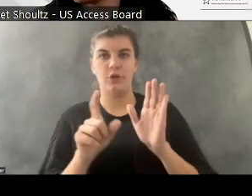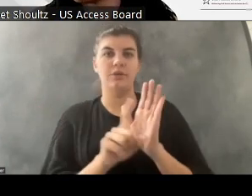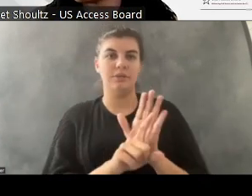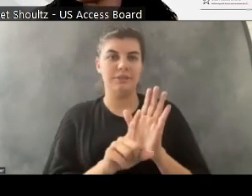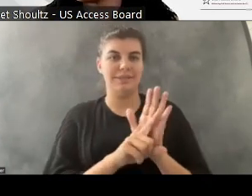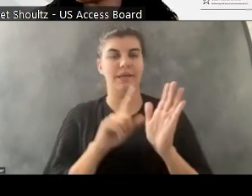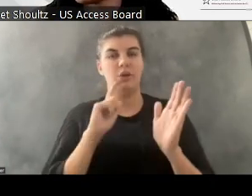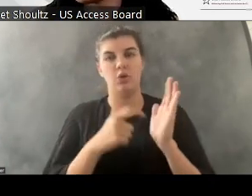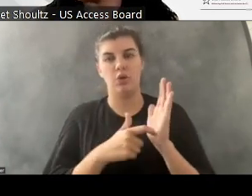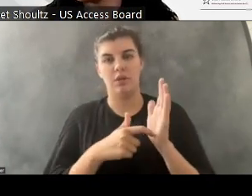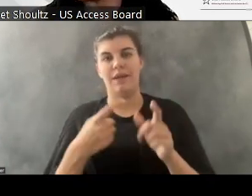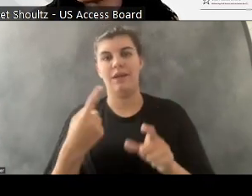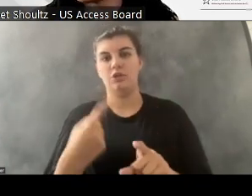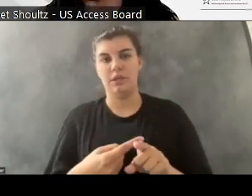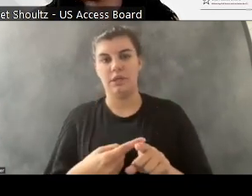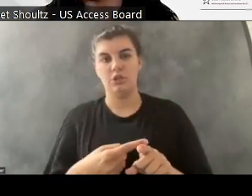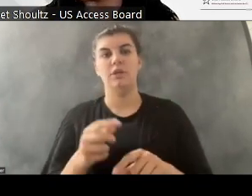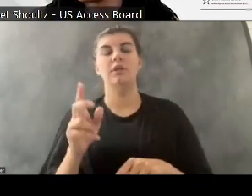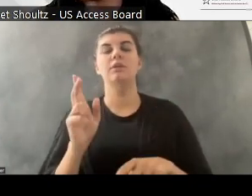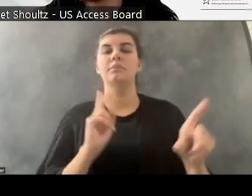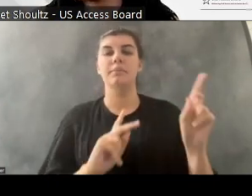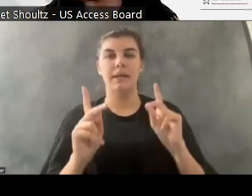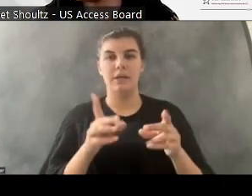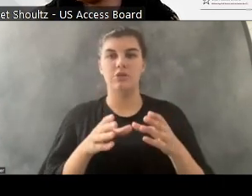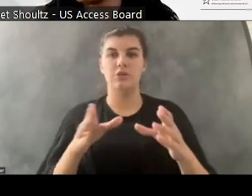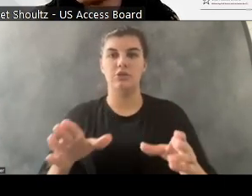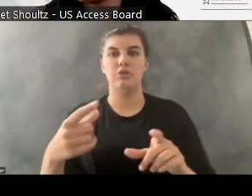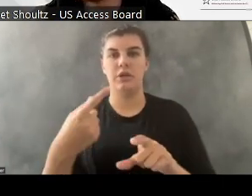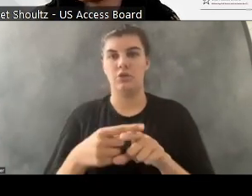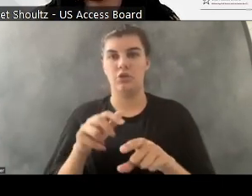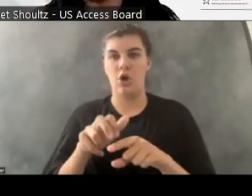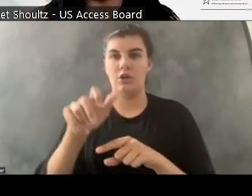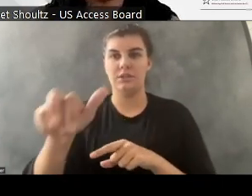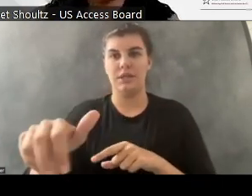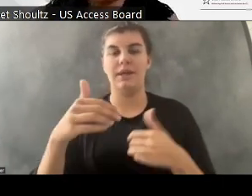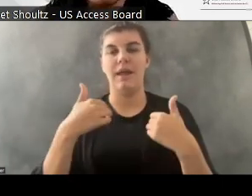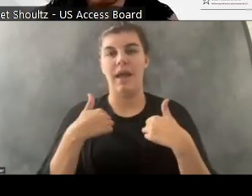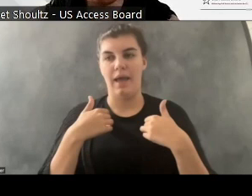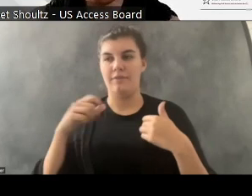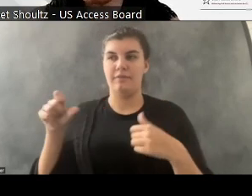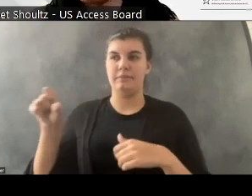what we required was pedestrian street crossings have pedestrian activated signals.